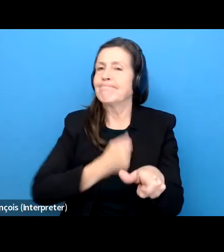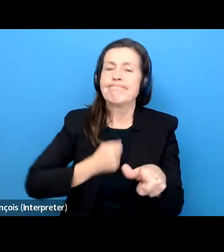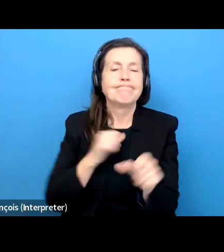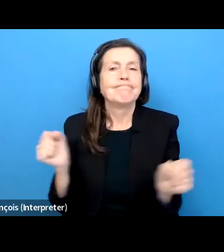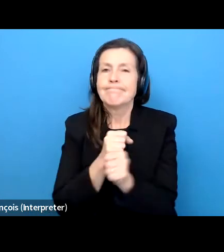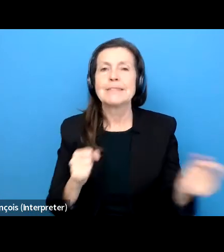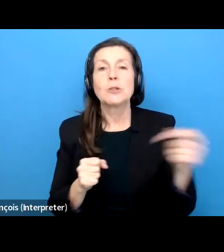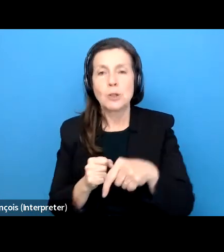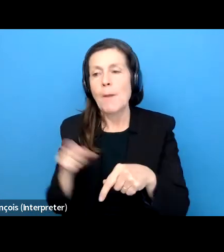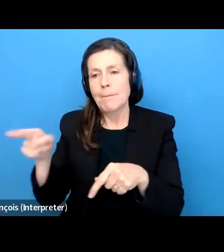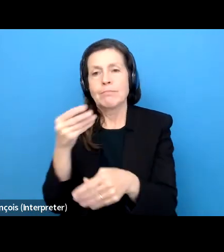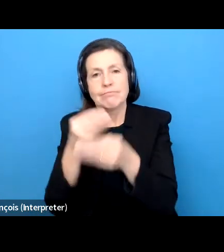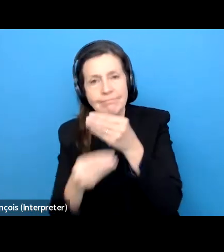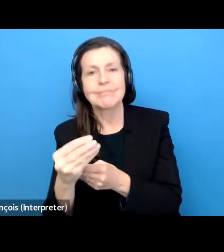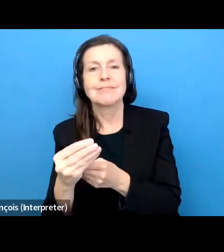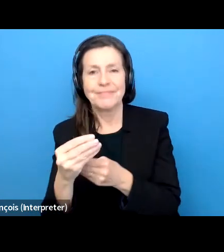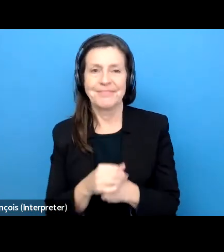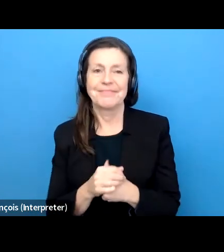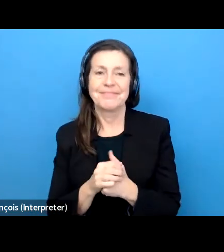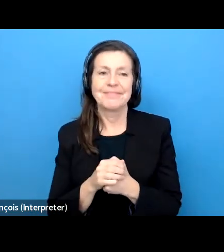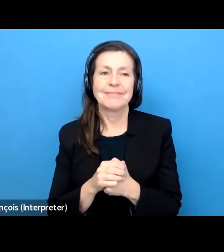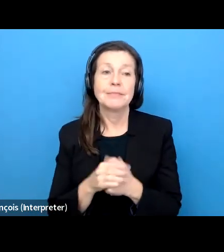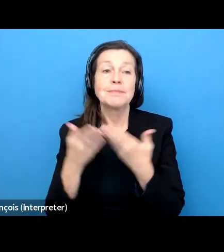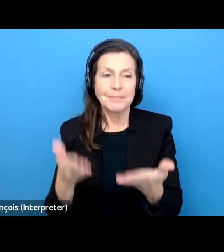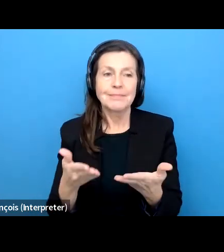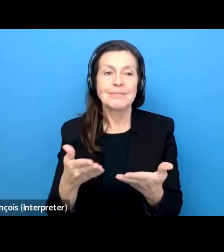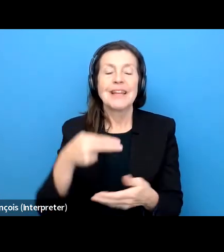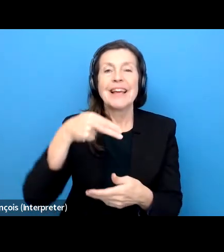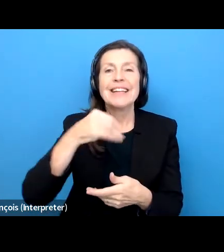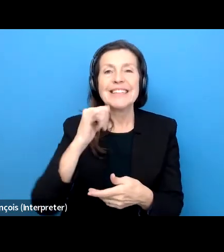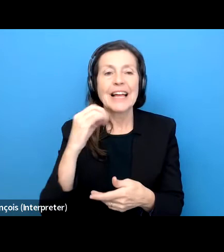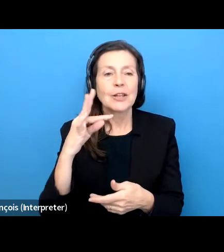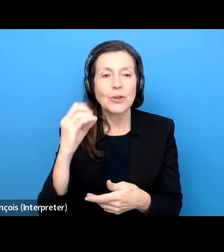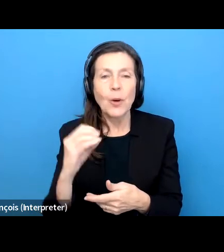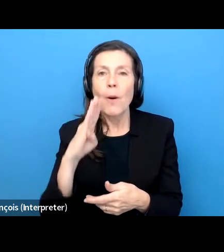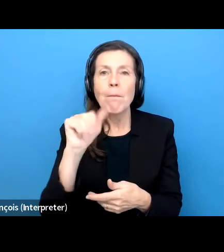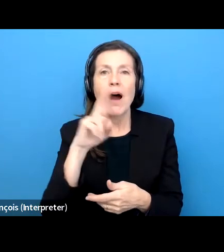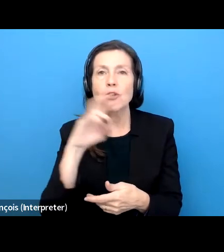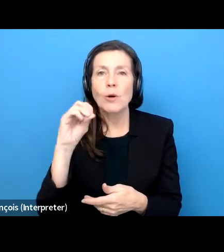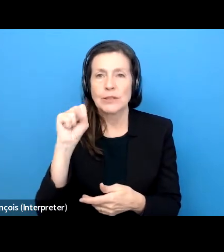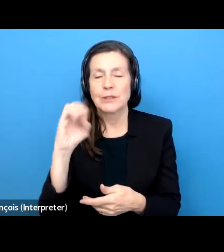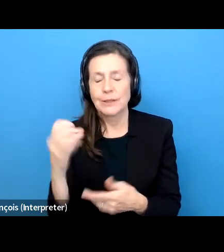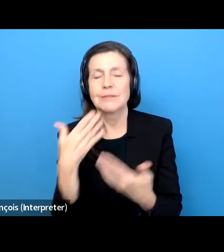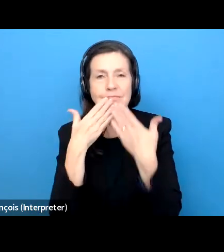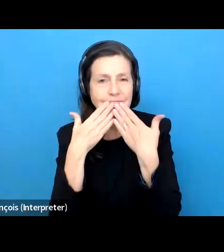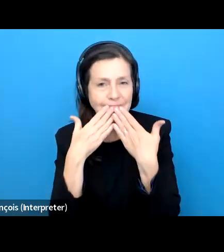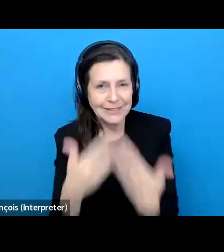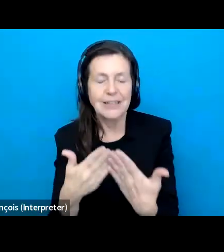Many thanks for being with us today, Mr Nieto. It's an honour for the European Disability Forum